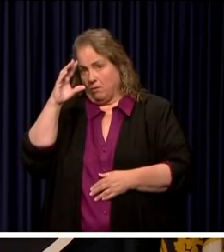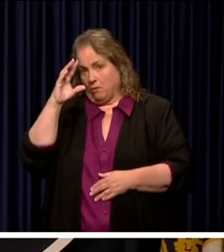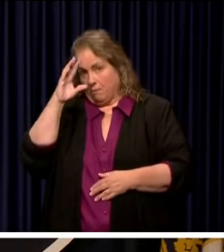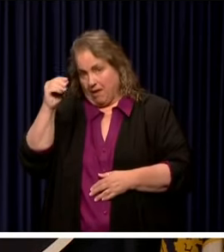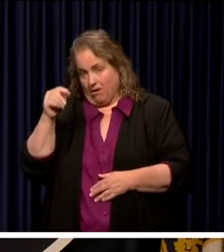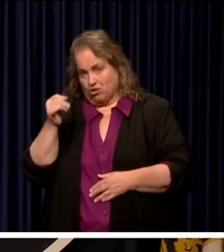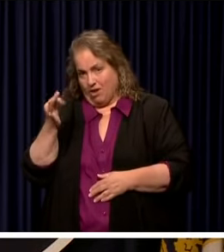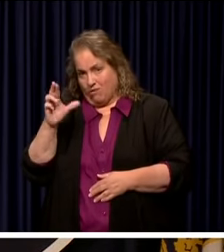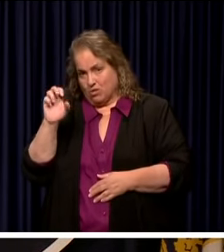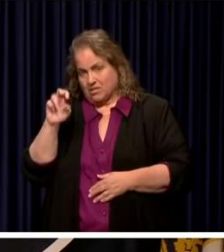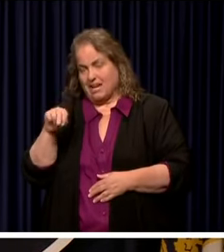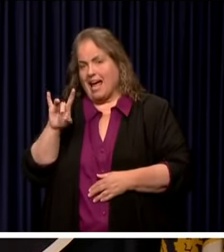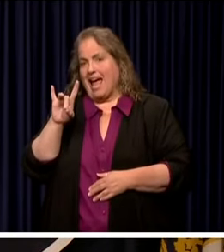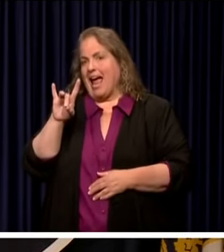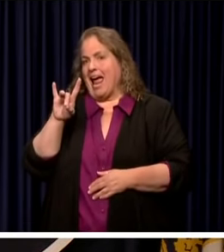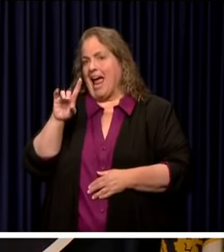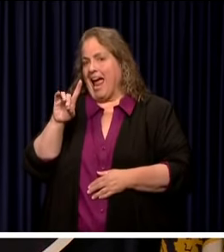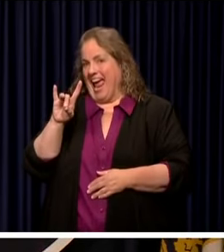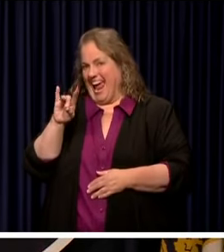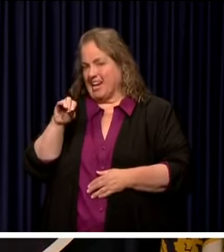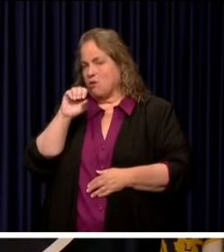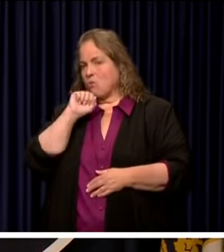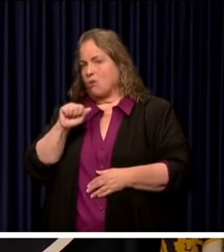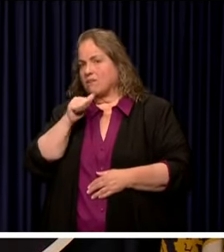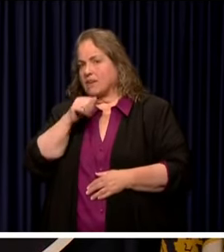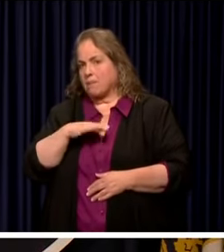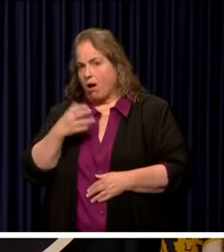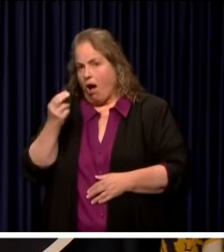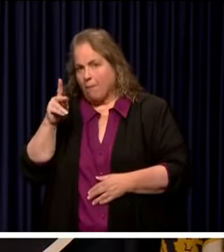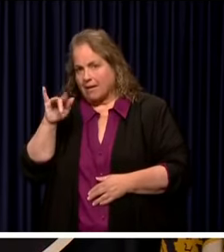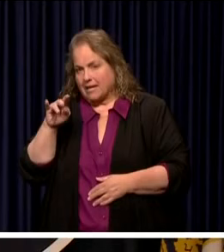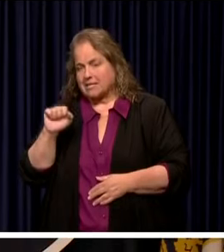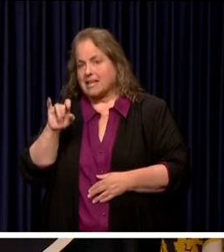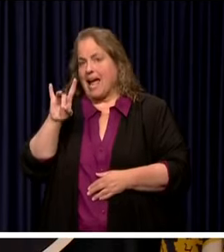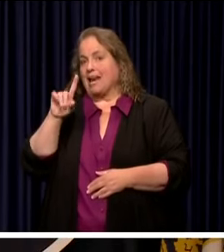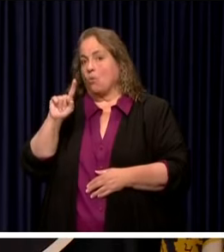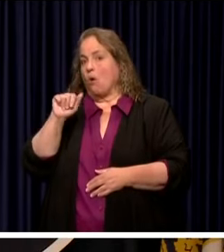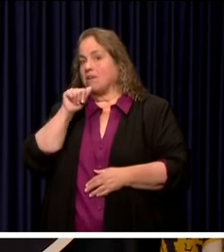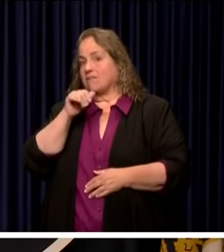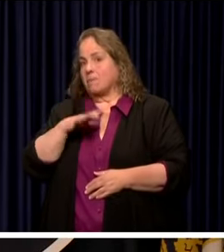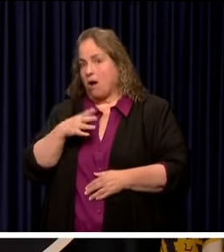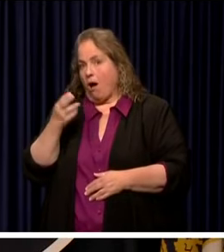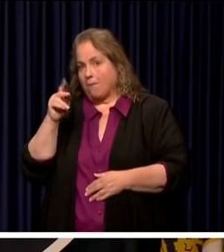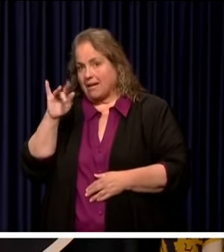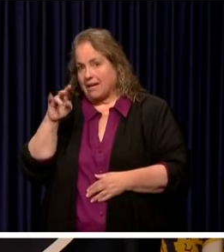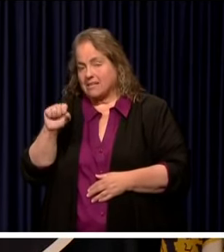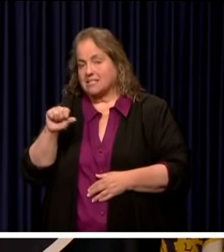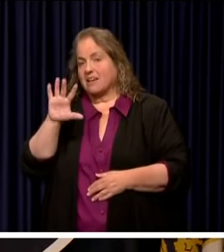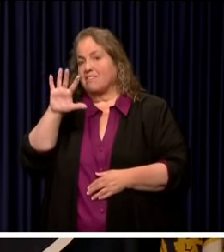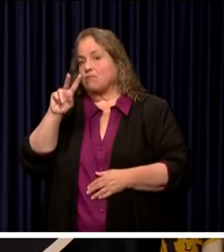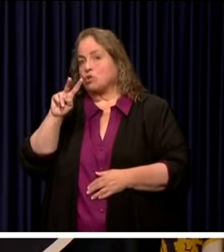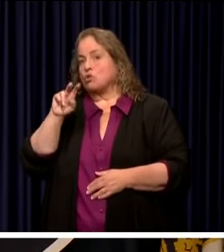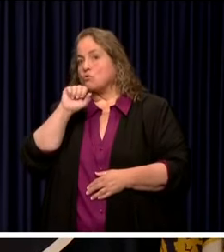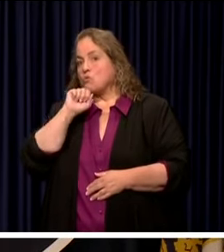GET TO SOME TYPE OF NEW NORMAL,